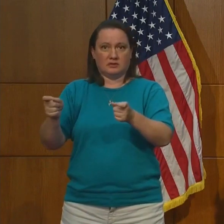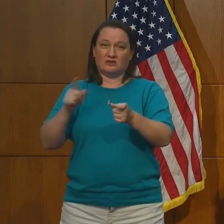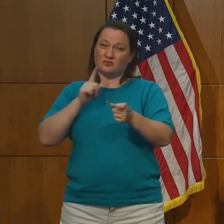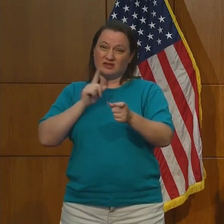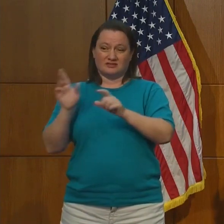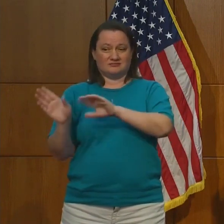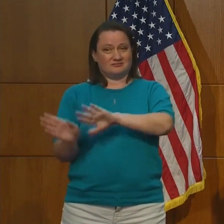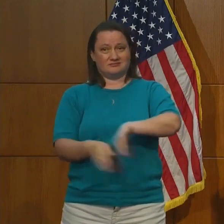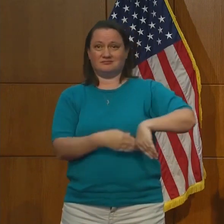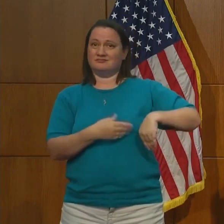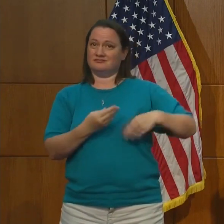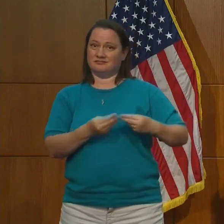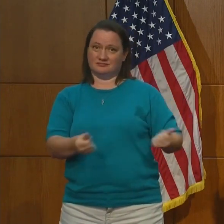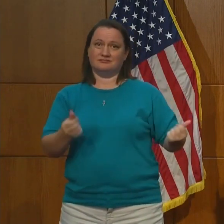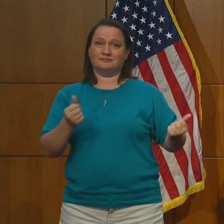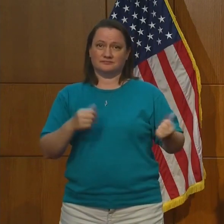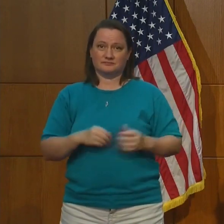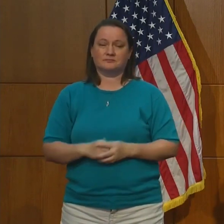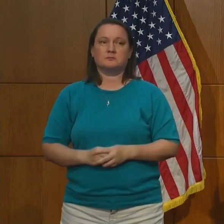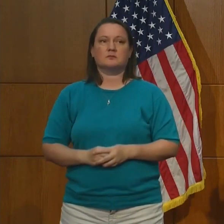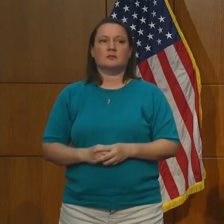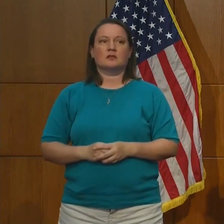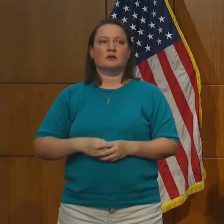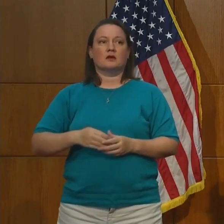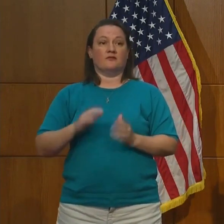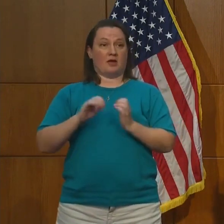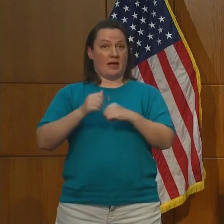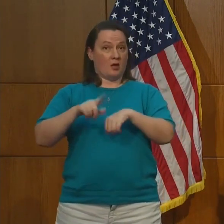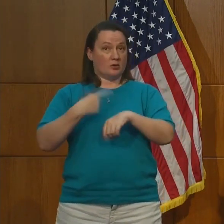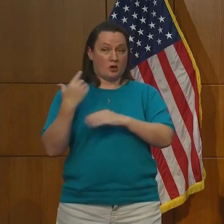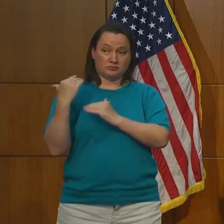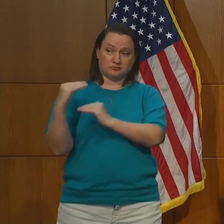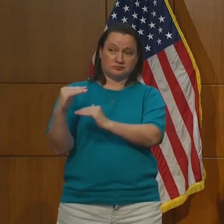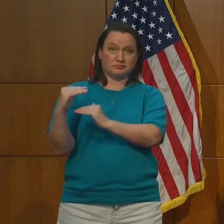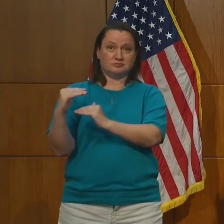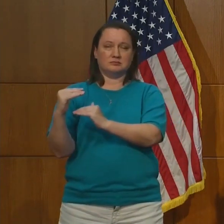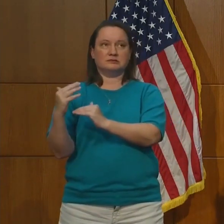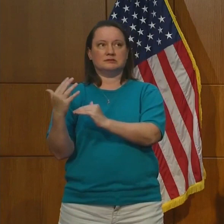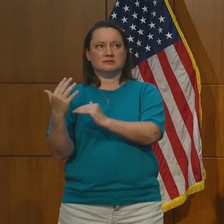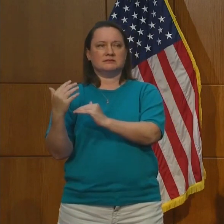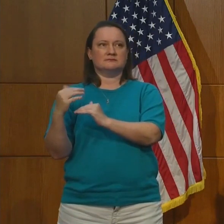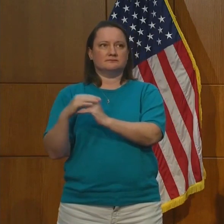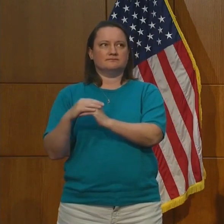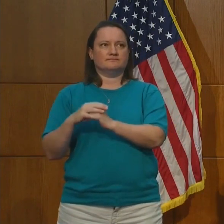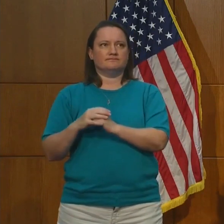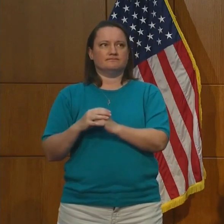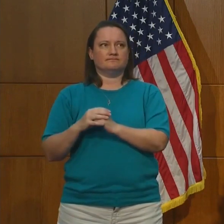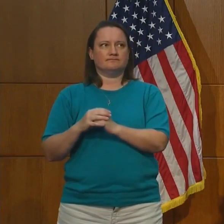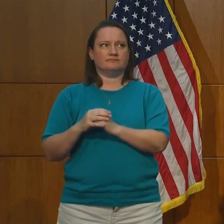KEEP PEOPLE. I AND- KEEP THE PANDEMIC PAROLE AND REALLY TO TRY TO GET IT IN OUR PEER